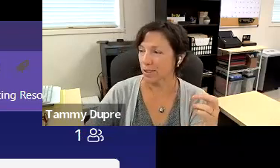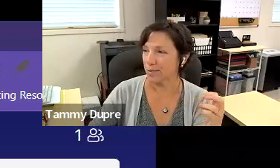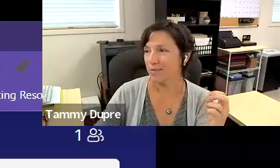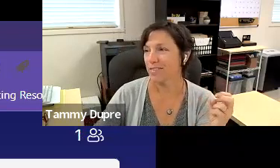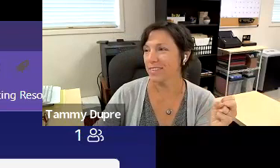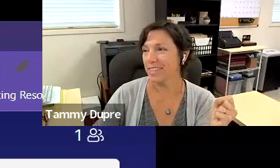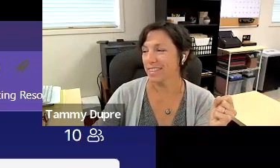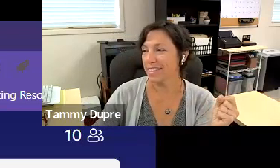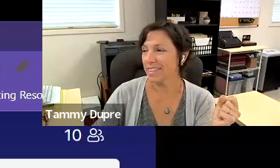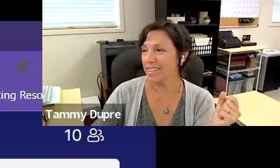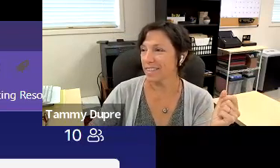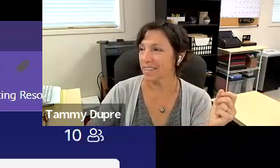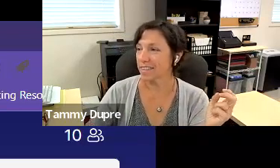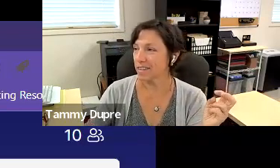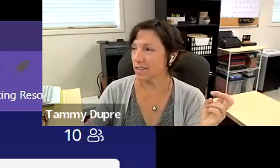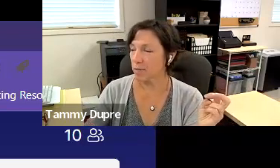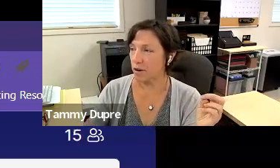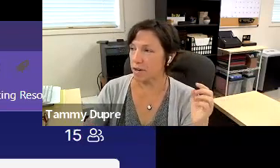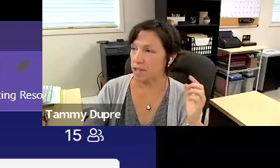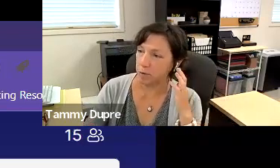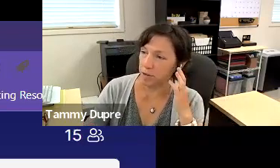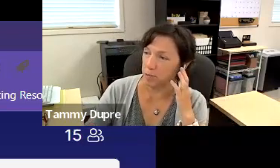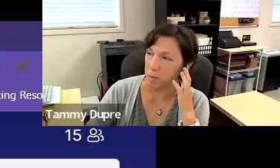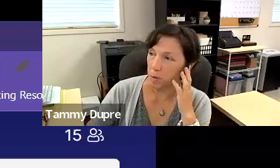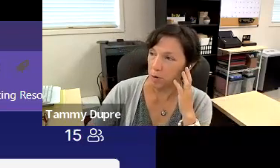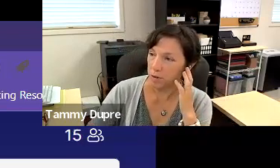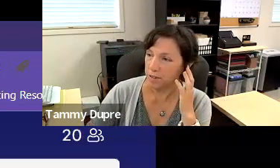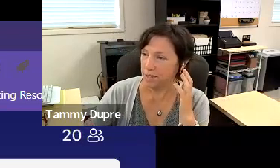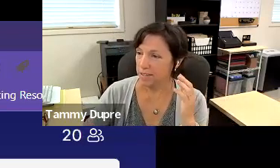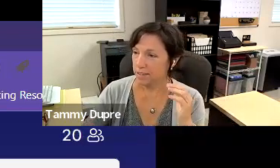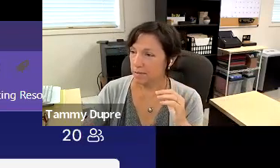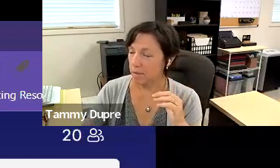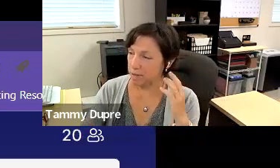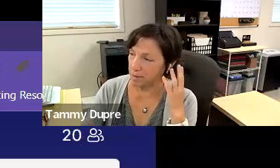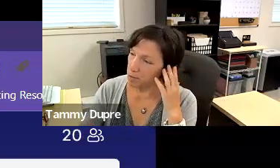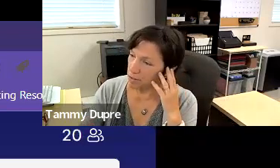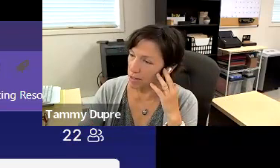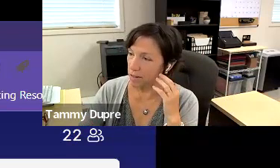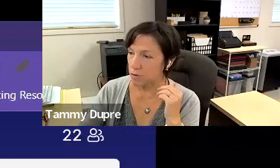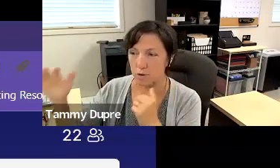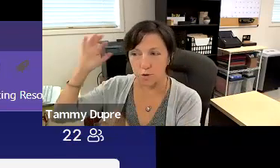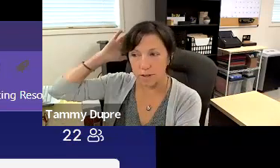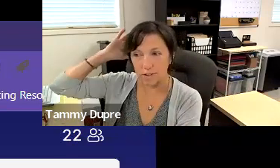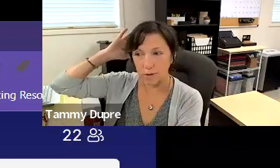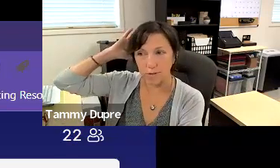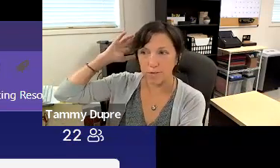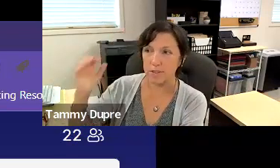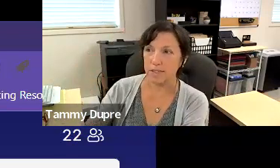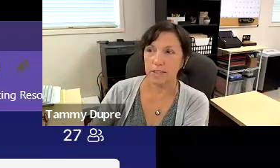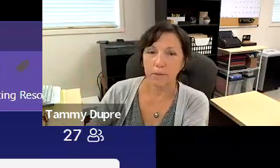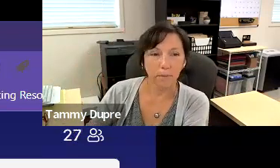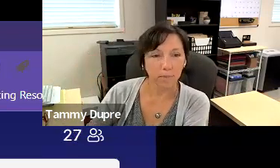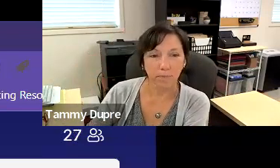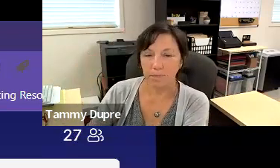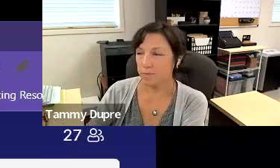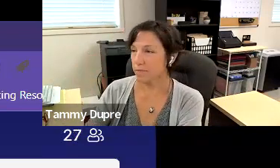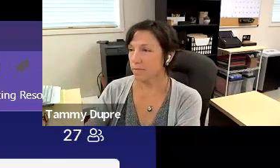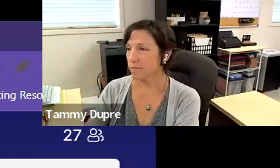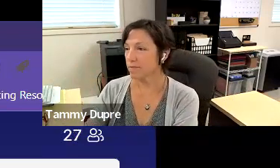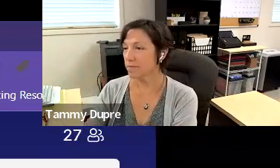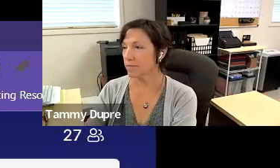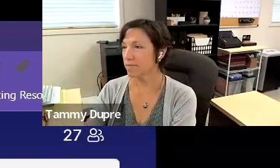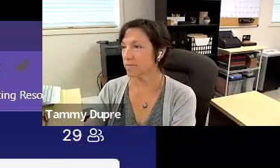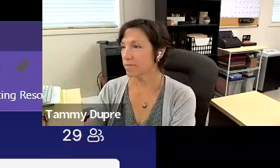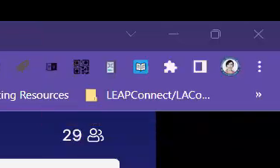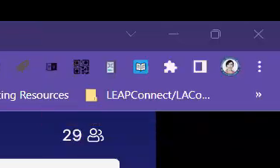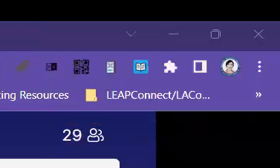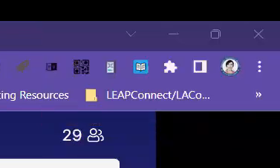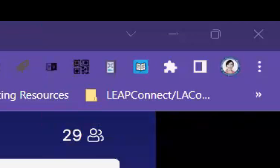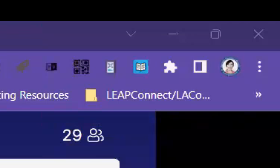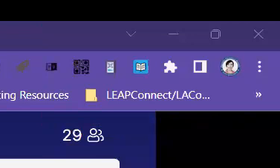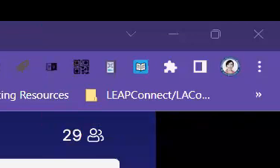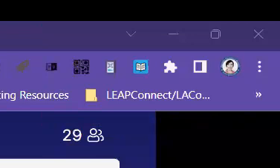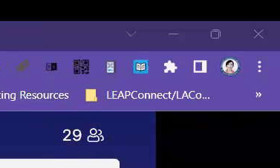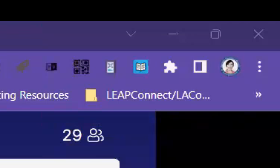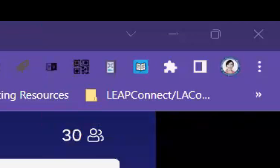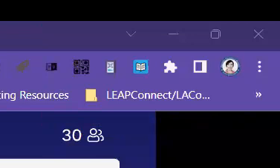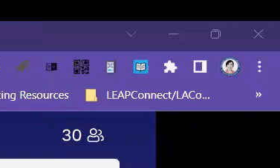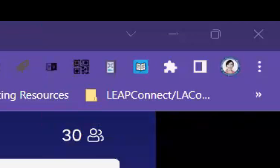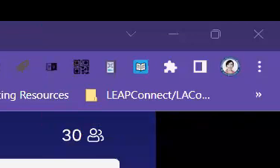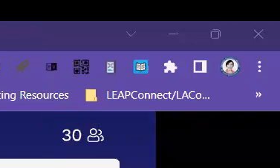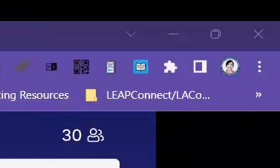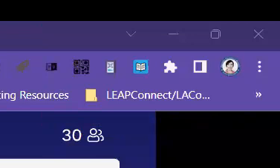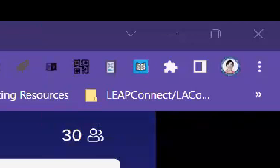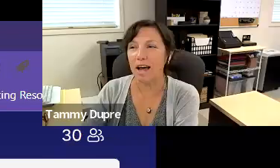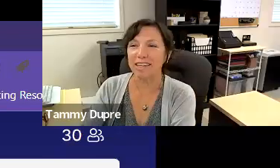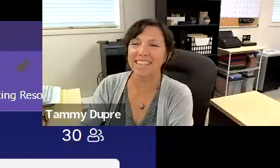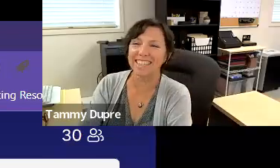Awesome. Some very experienced people. Maybe some a few new bees too.